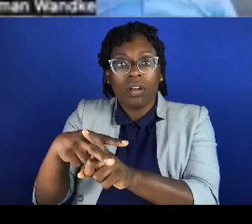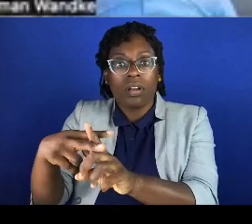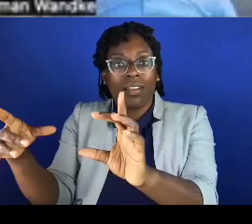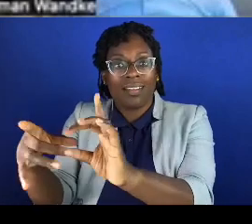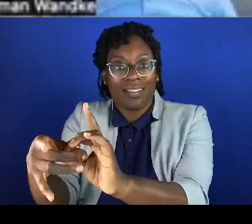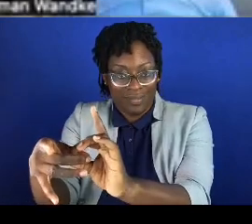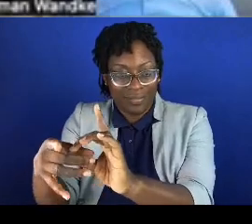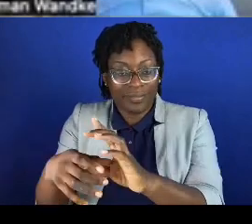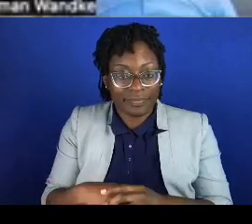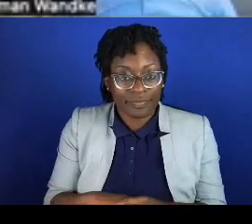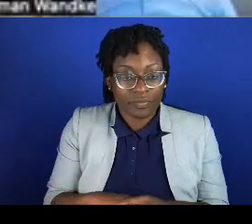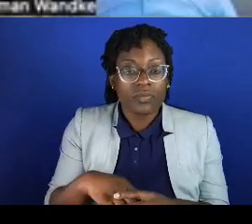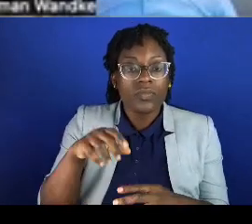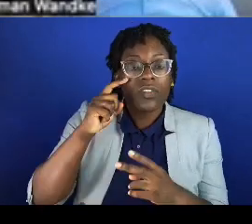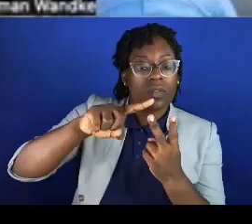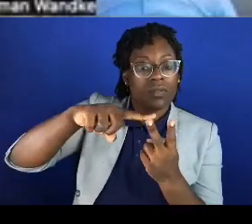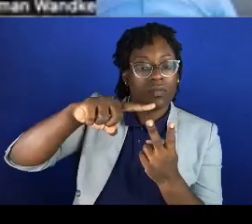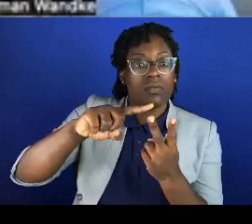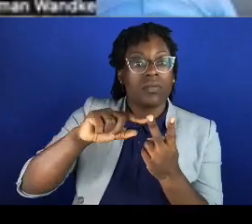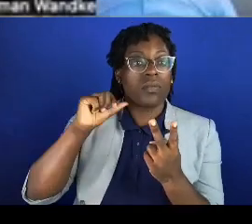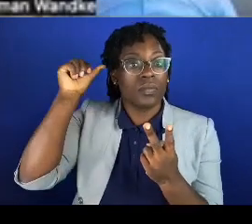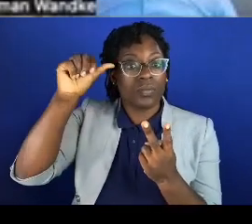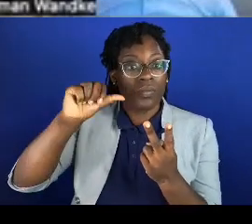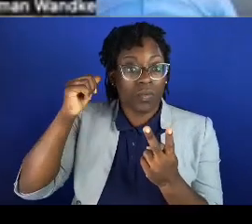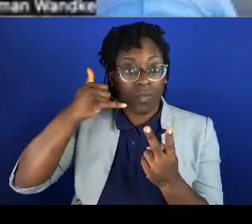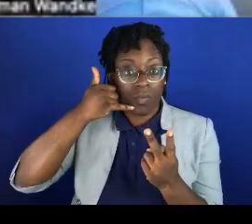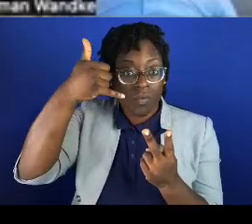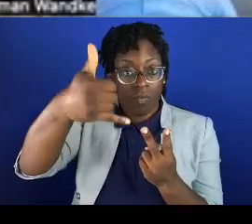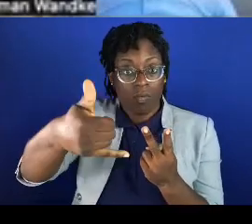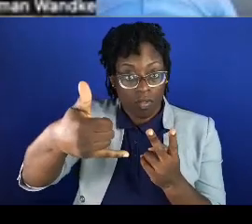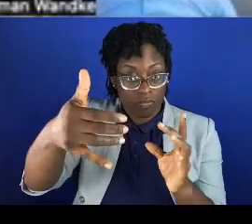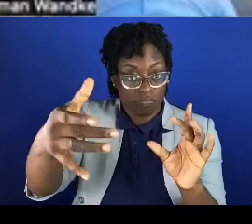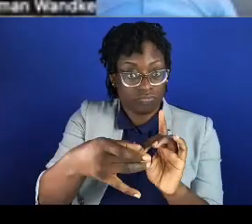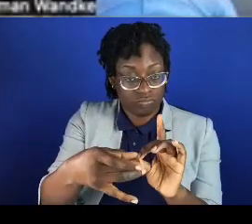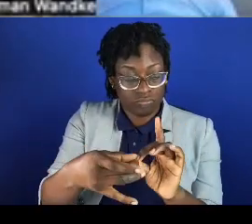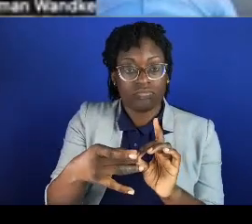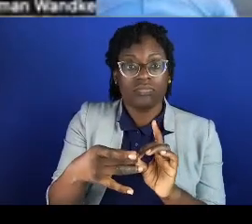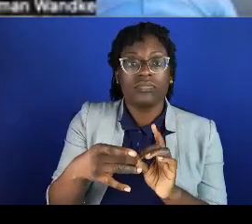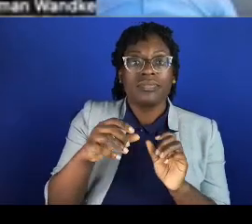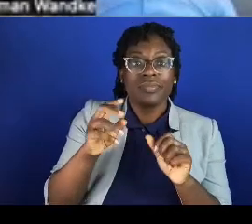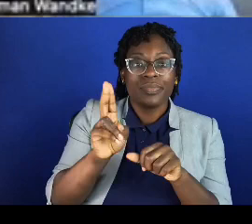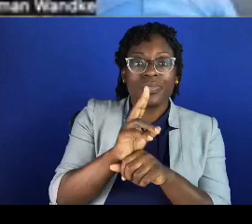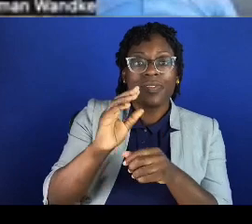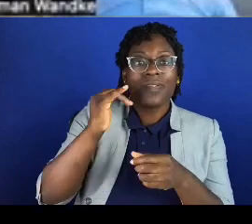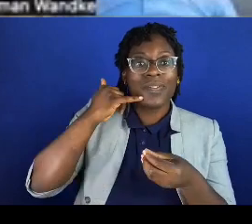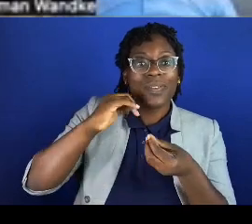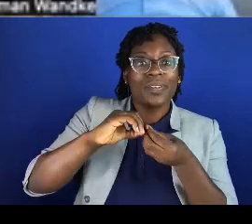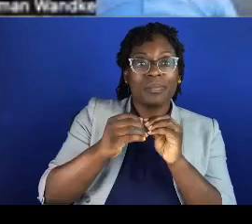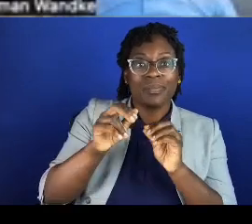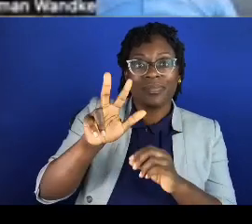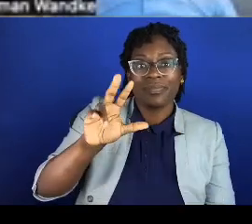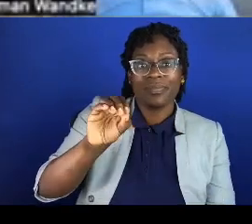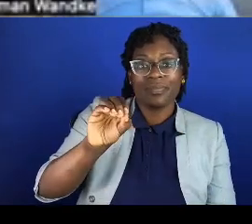are plugged in. To call in for audio: